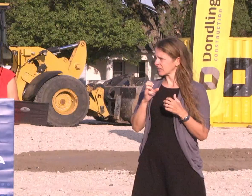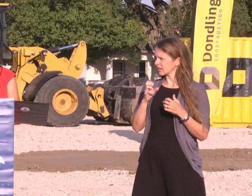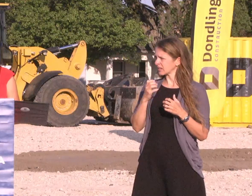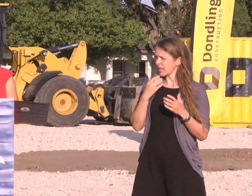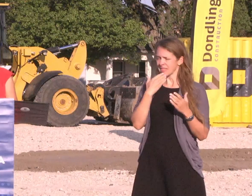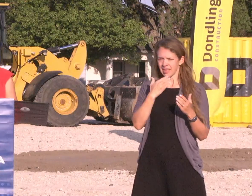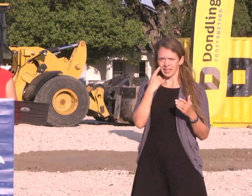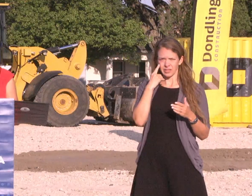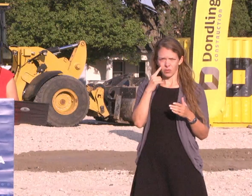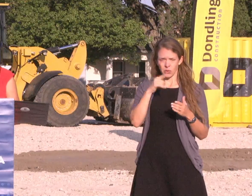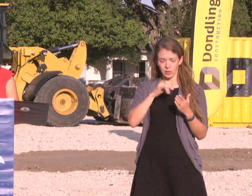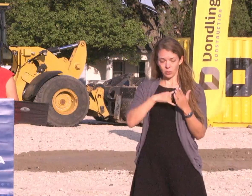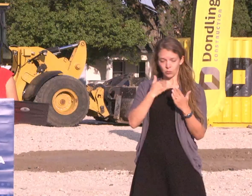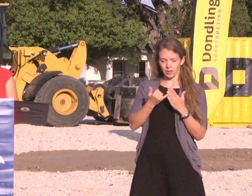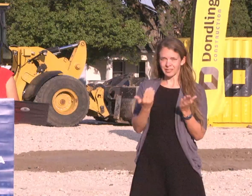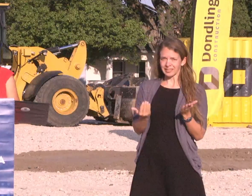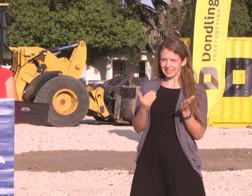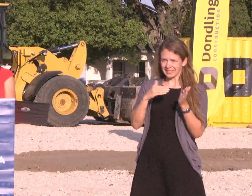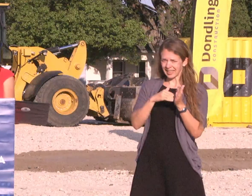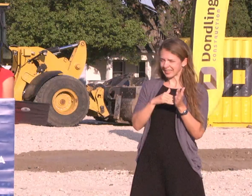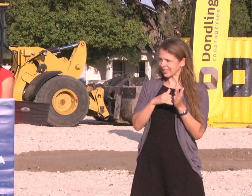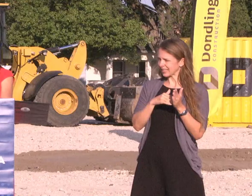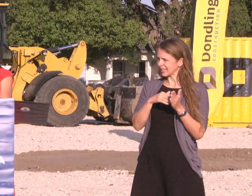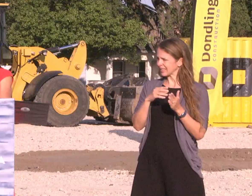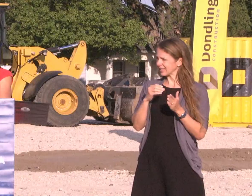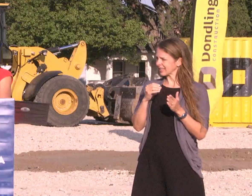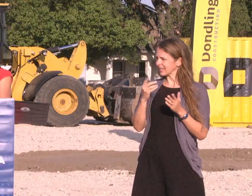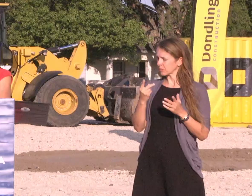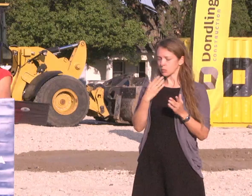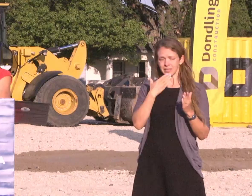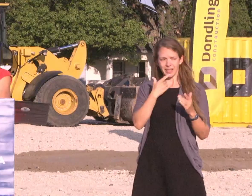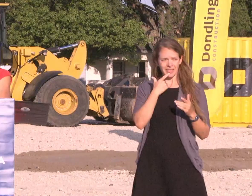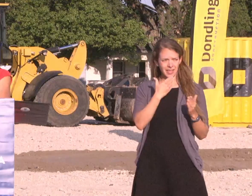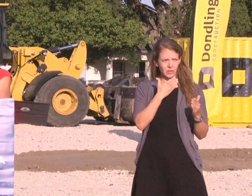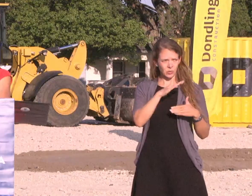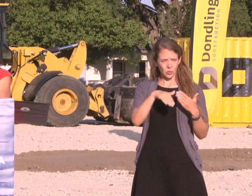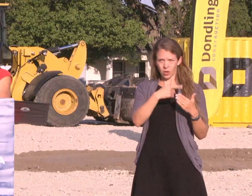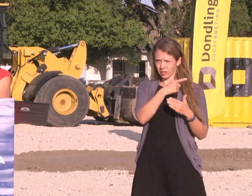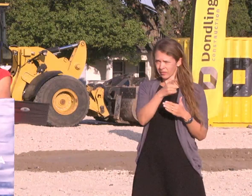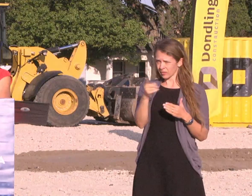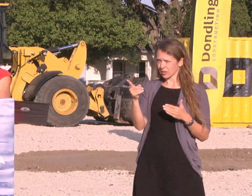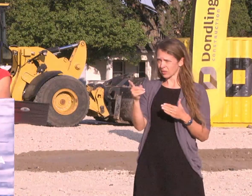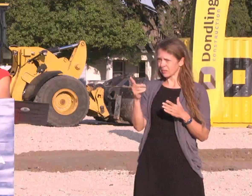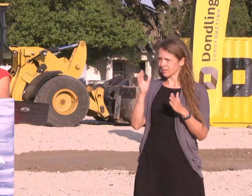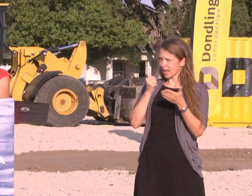for this project again and would like to say thank you to all of you in helping us get to